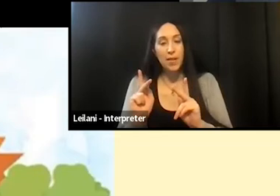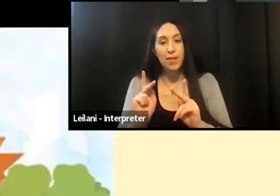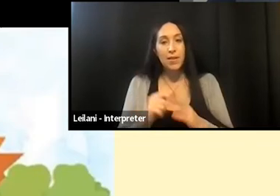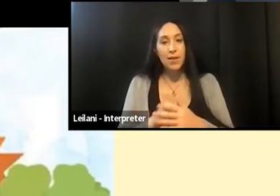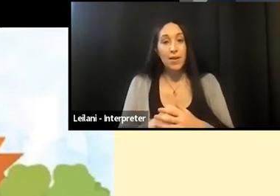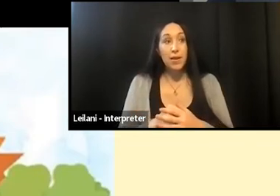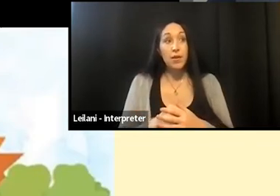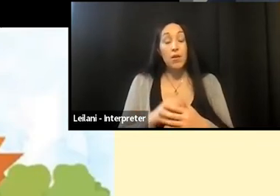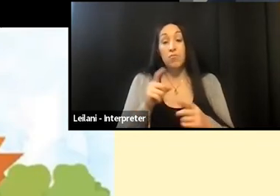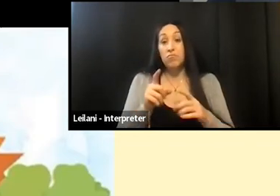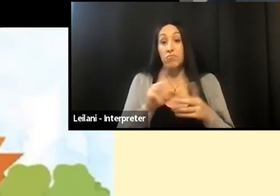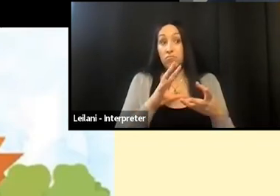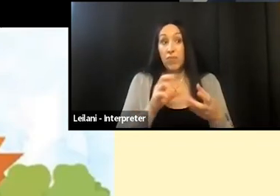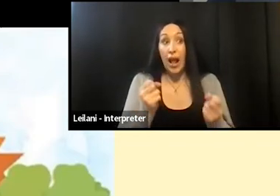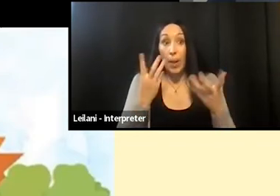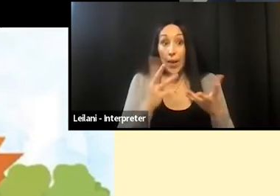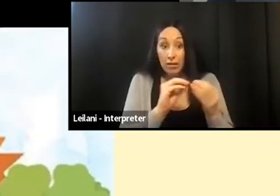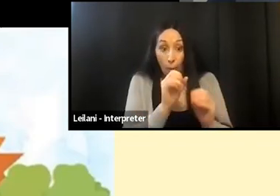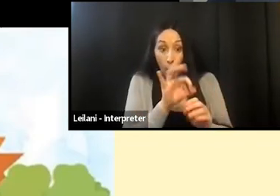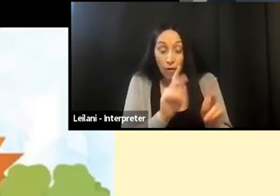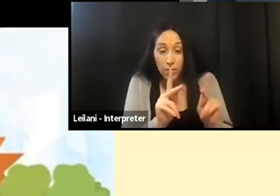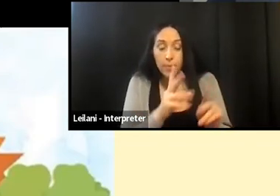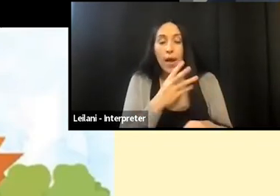and how old our adults are living to remain these days.